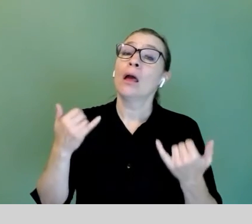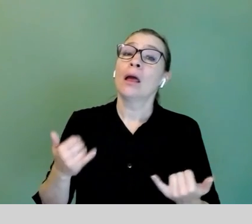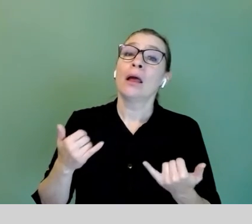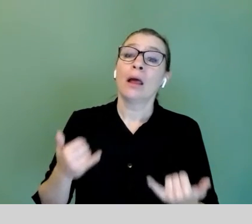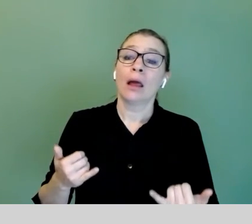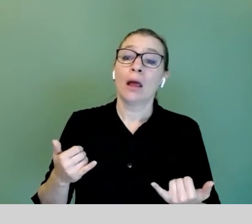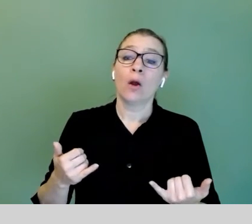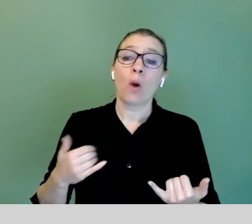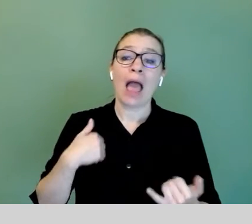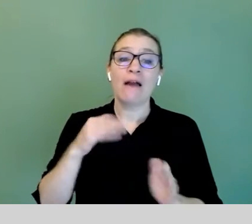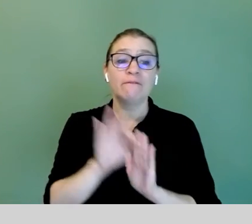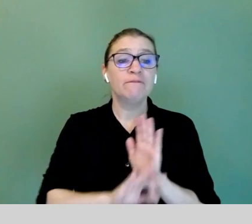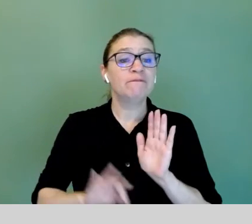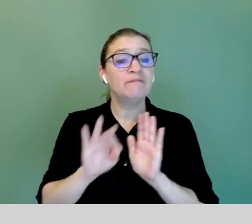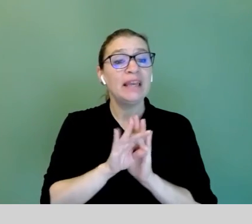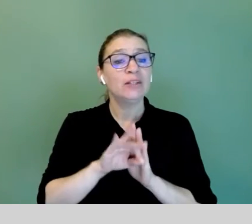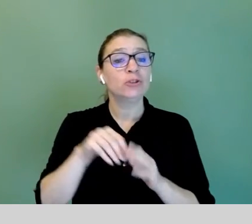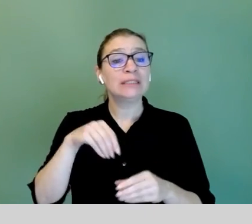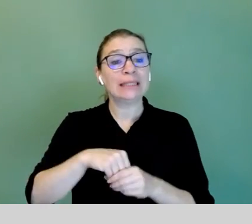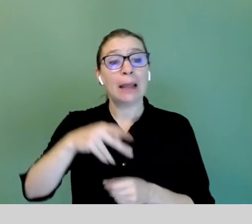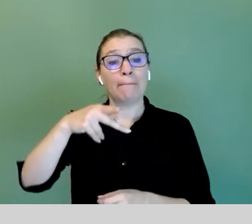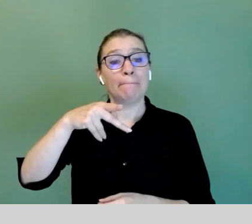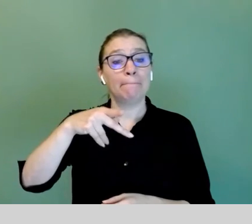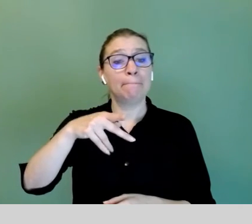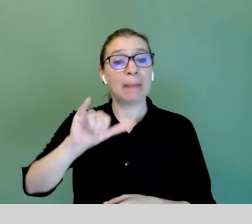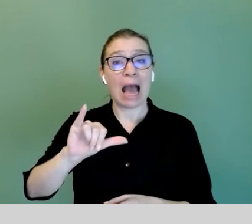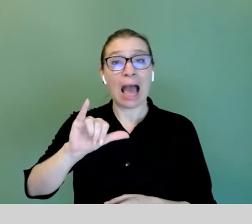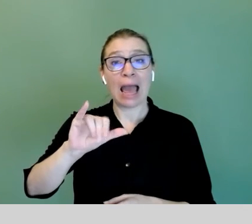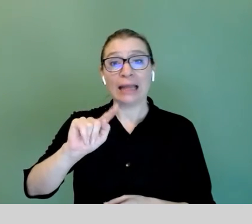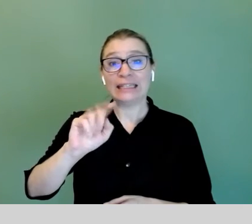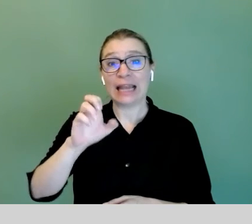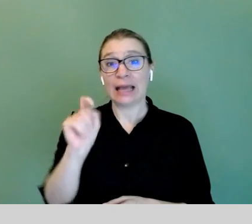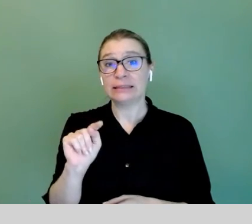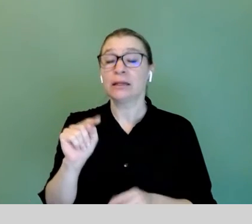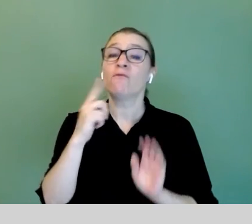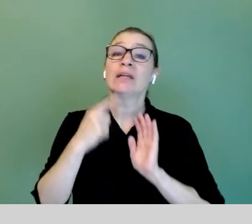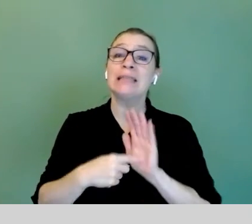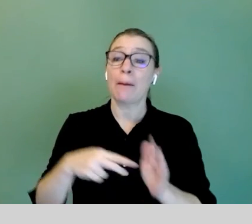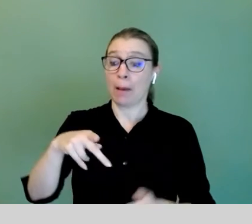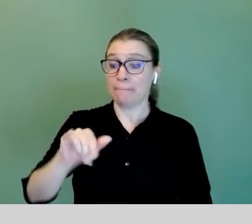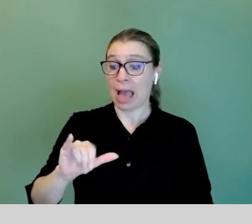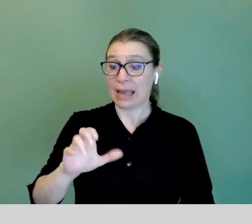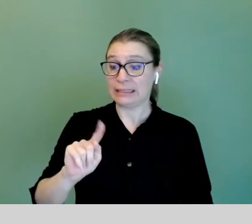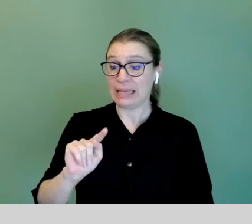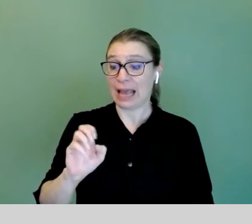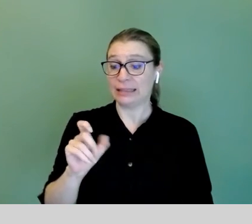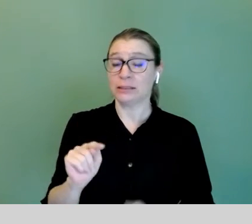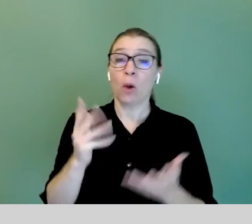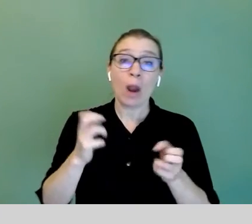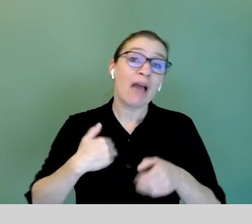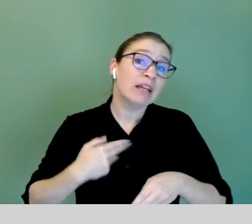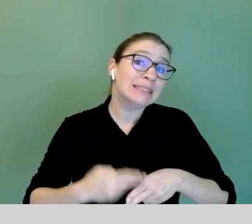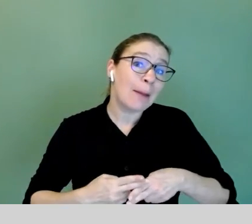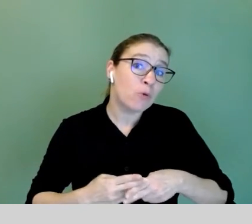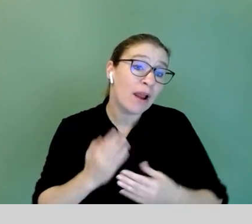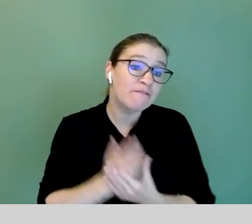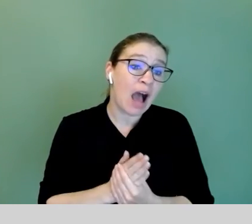This also offers you features in pytest. So for example, in pytest, if you want to have a temporary file,